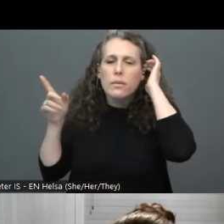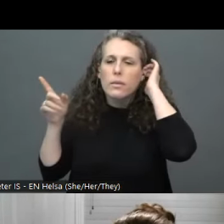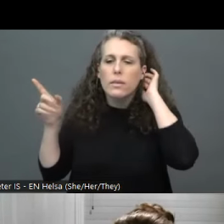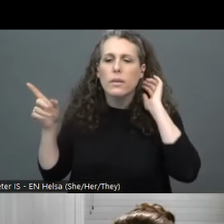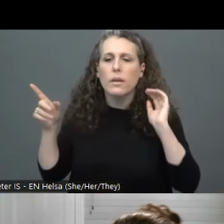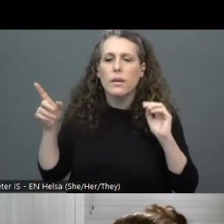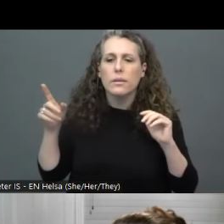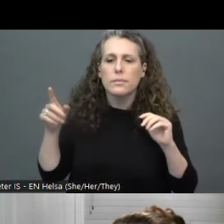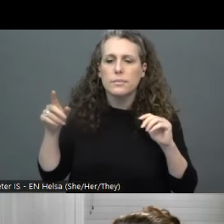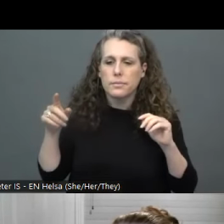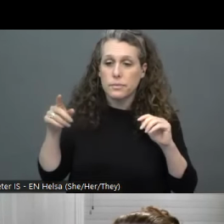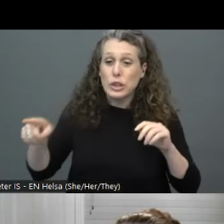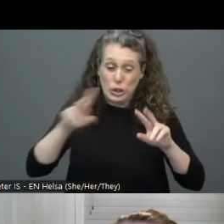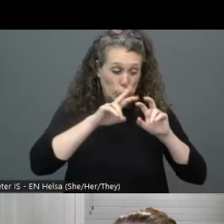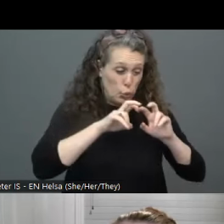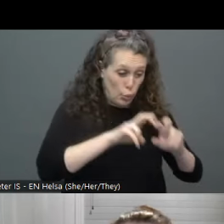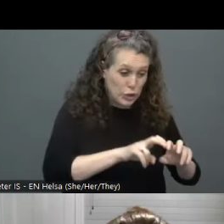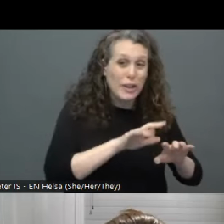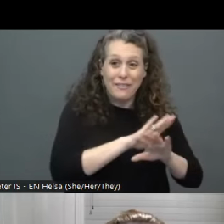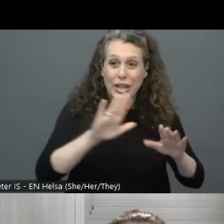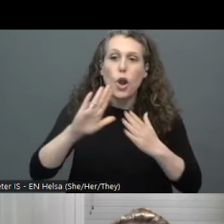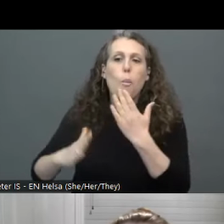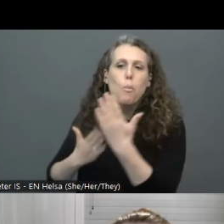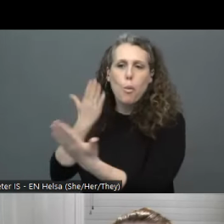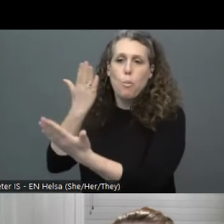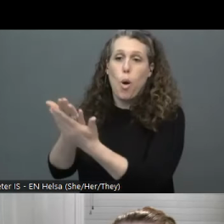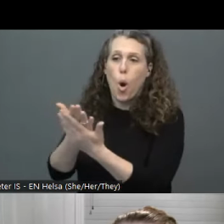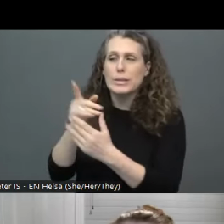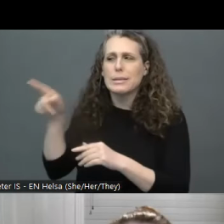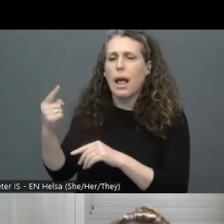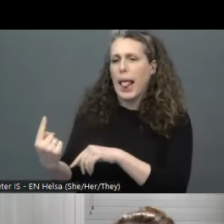this research, which was proposed last year. So things may have changed since then. Might